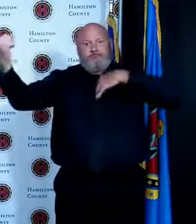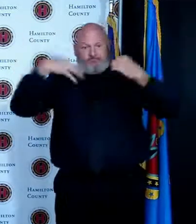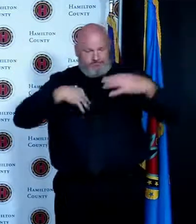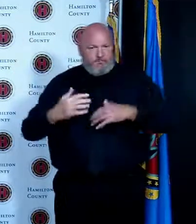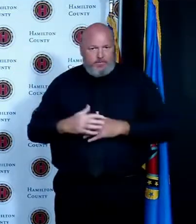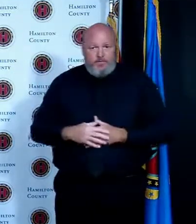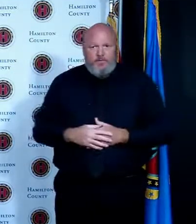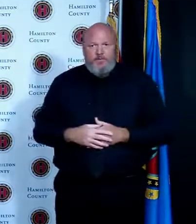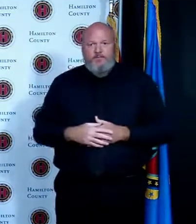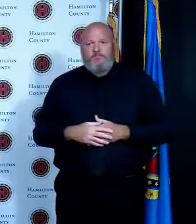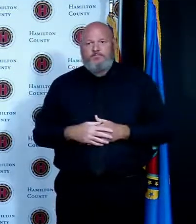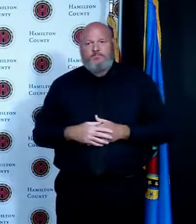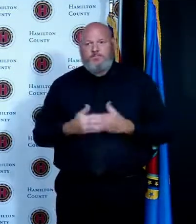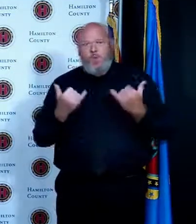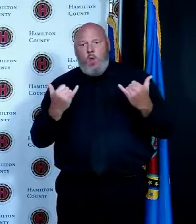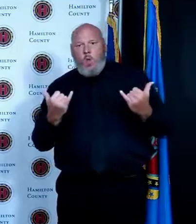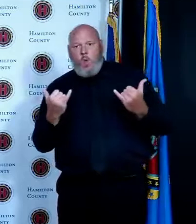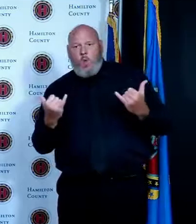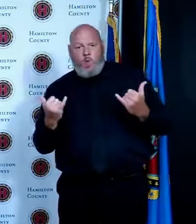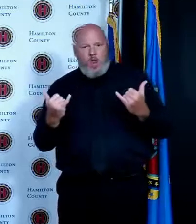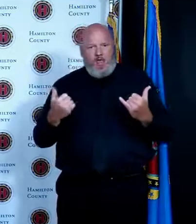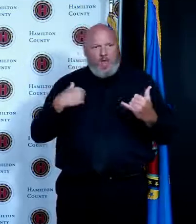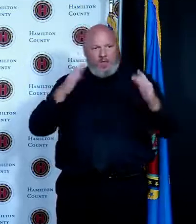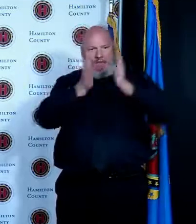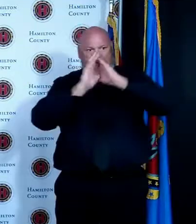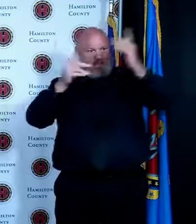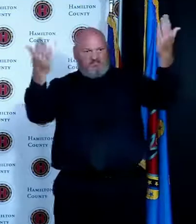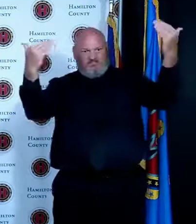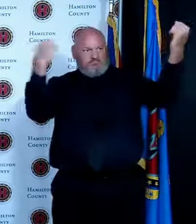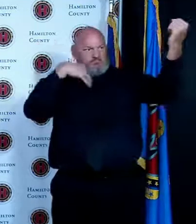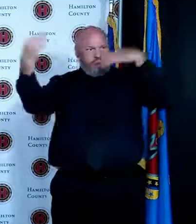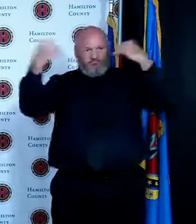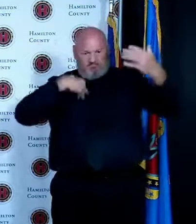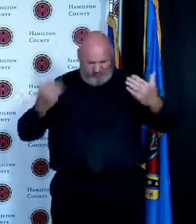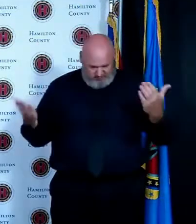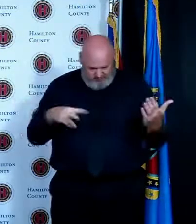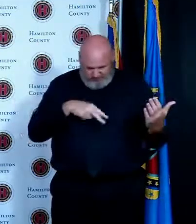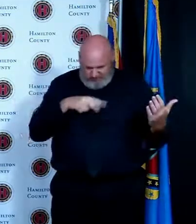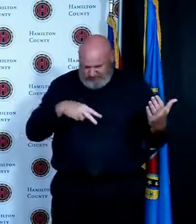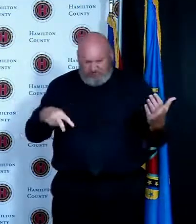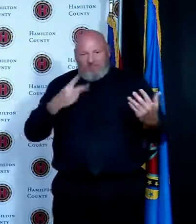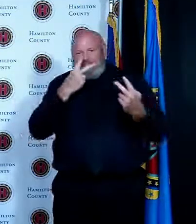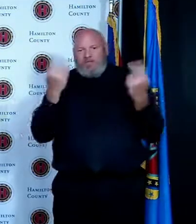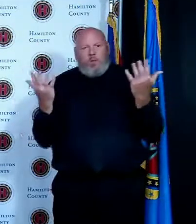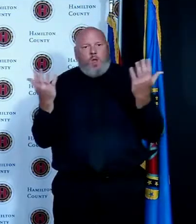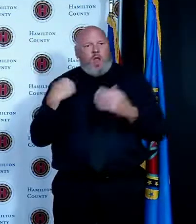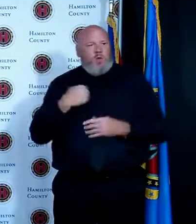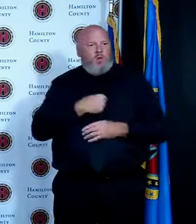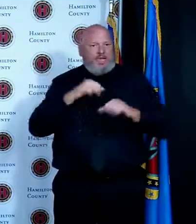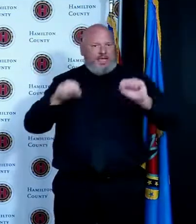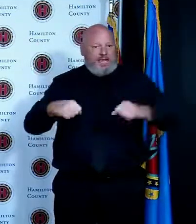and that administering agency then will cut the check to the landlord the program is focused on rental assistance